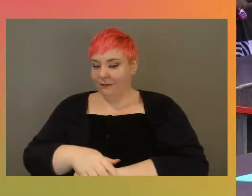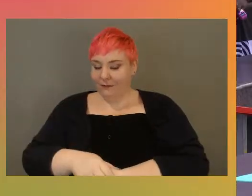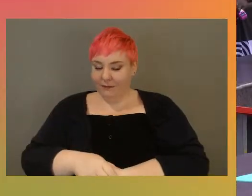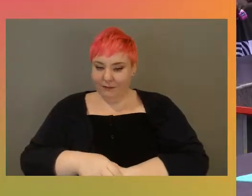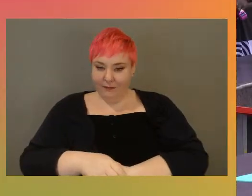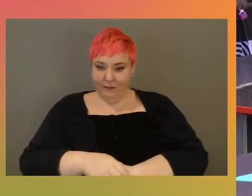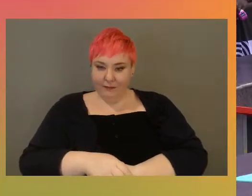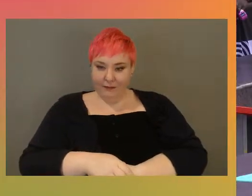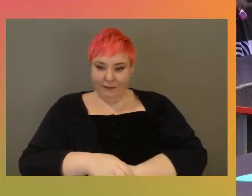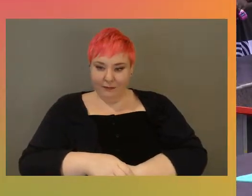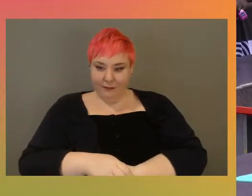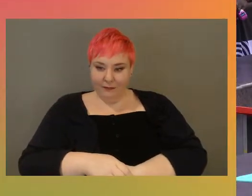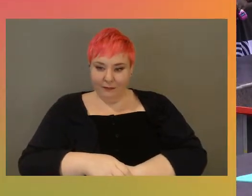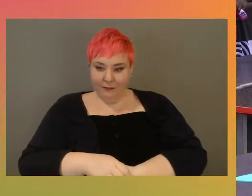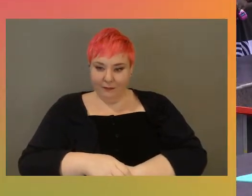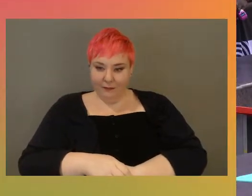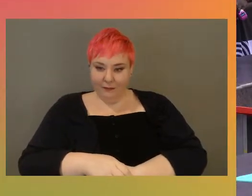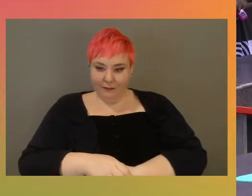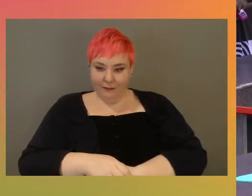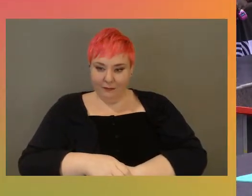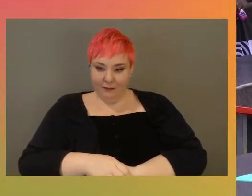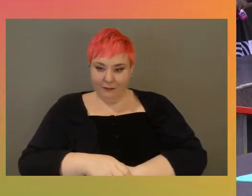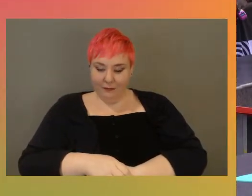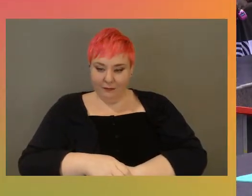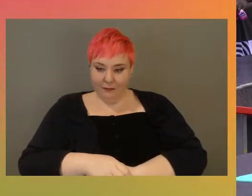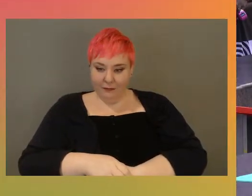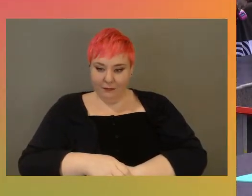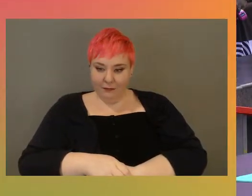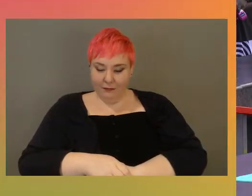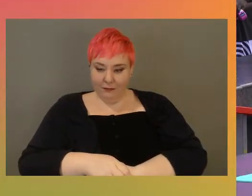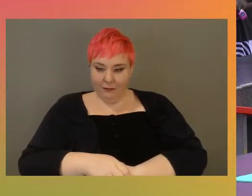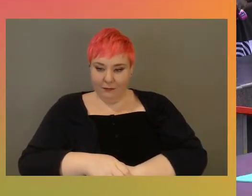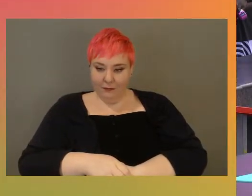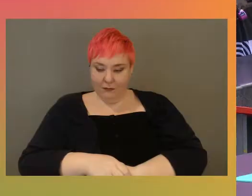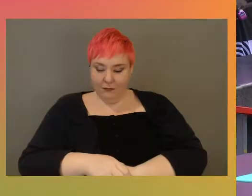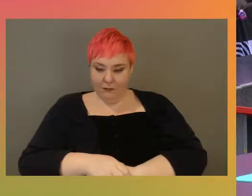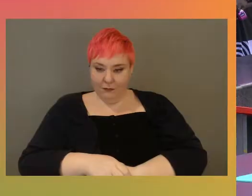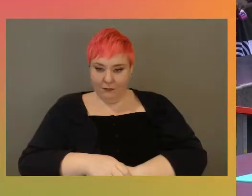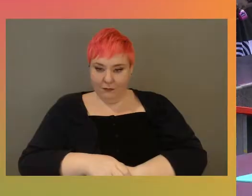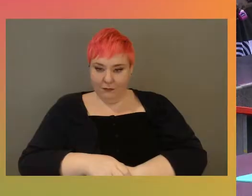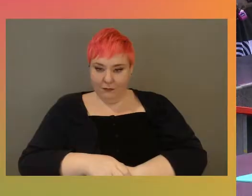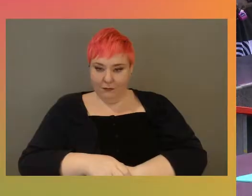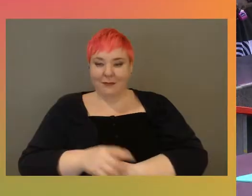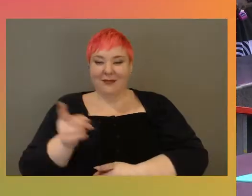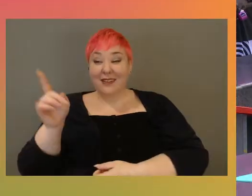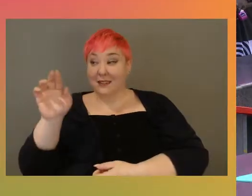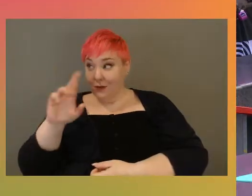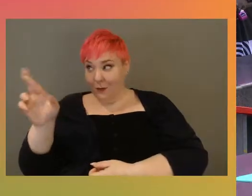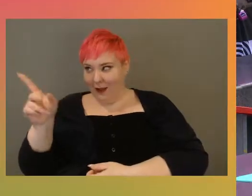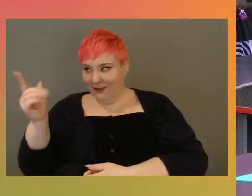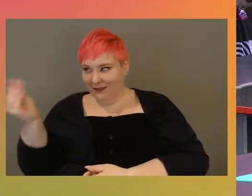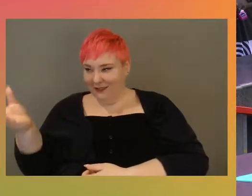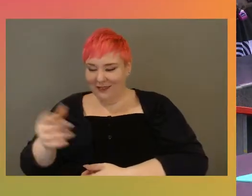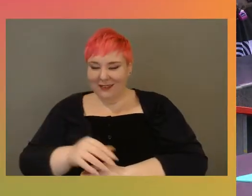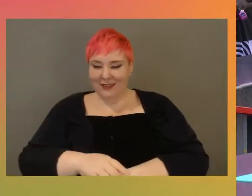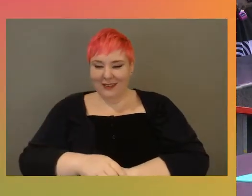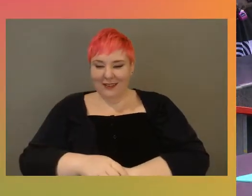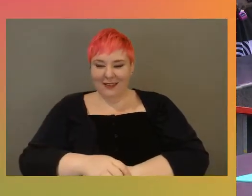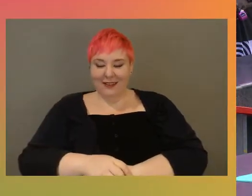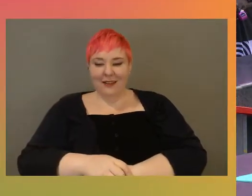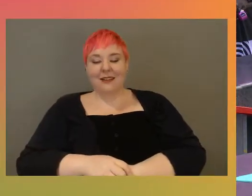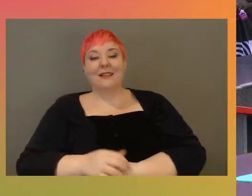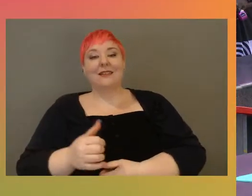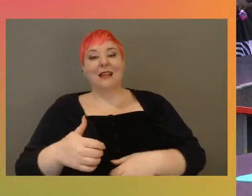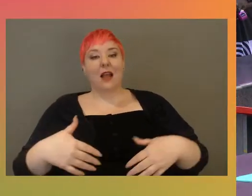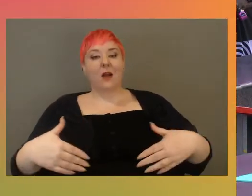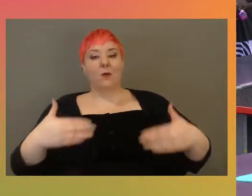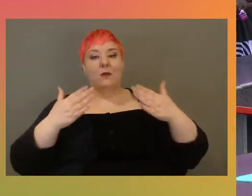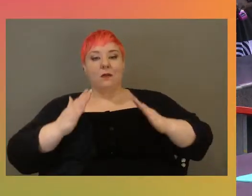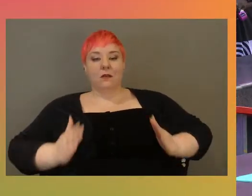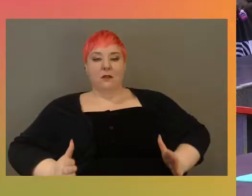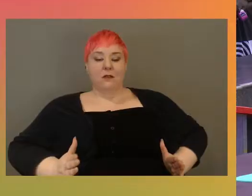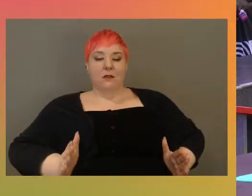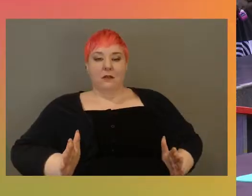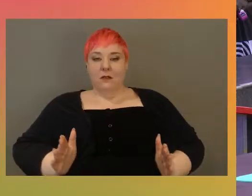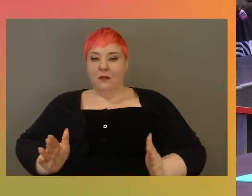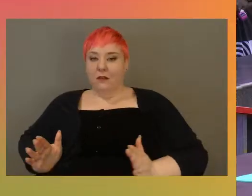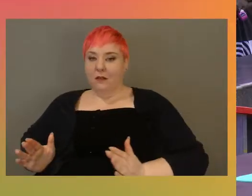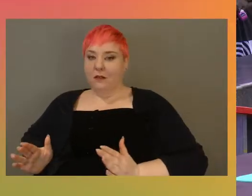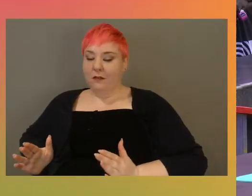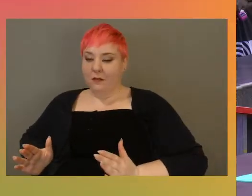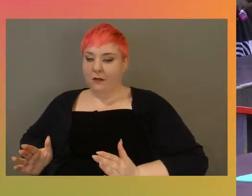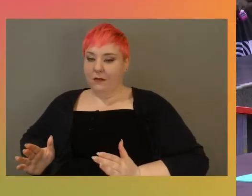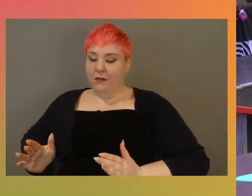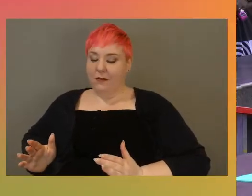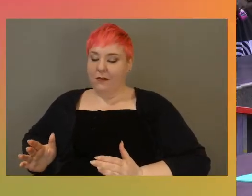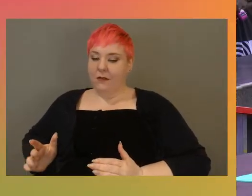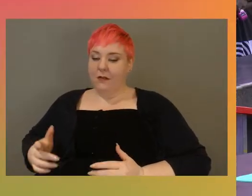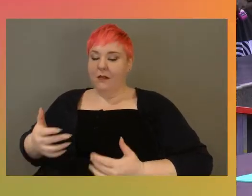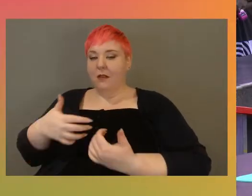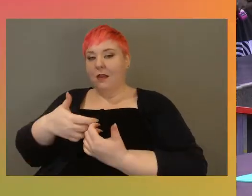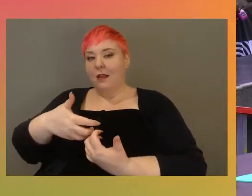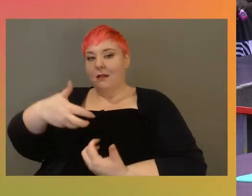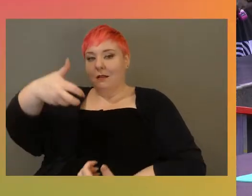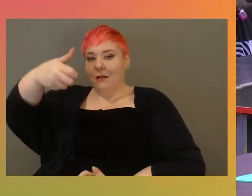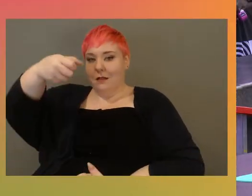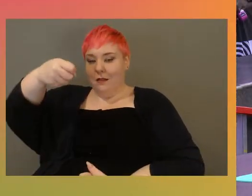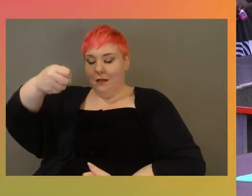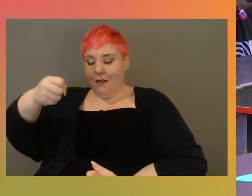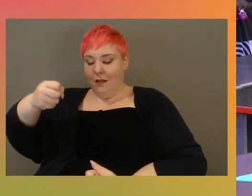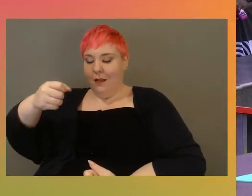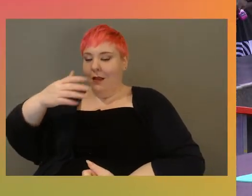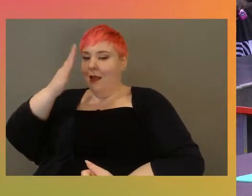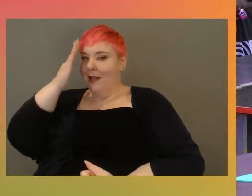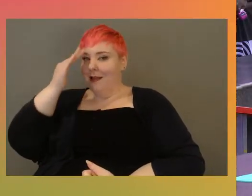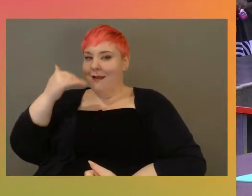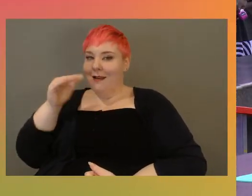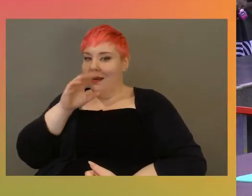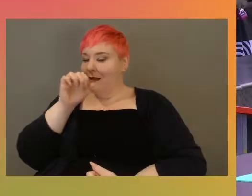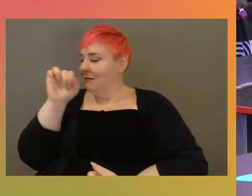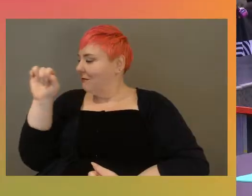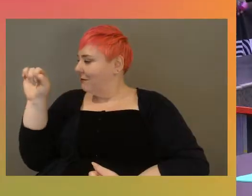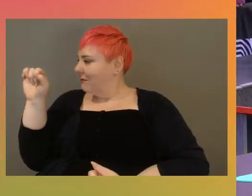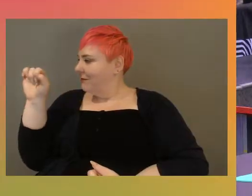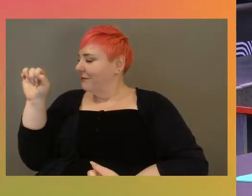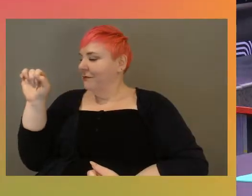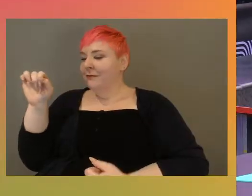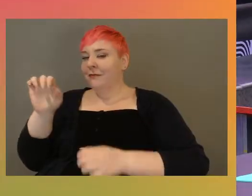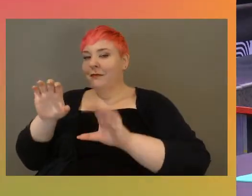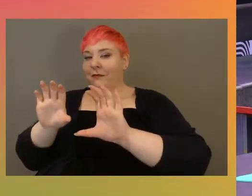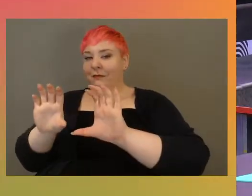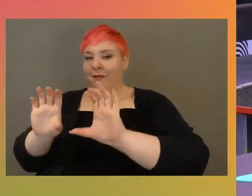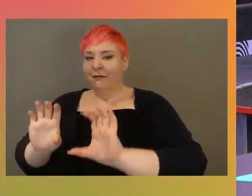FOR YOU IT IS ON YOUR RIGHT,